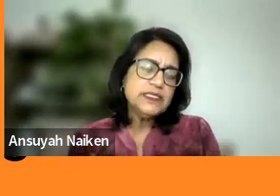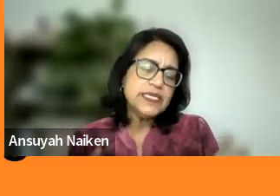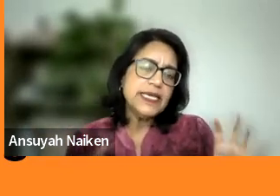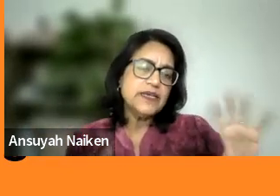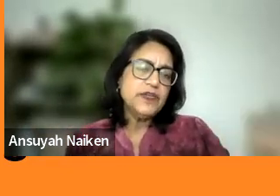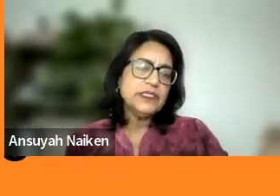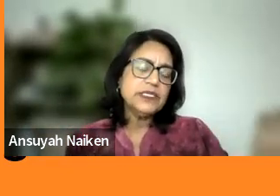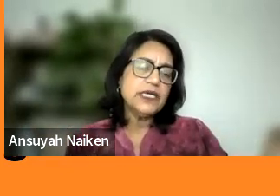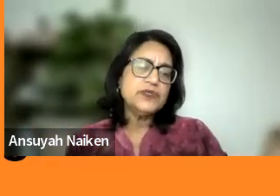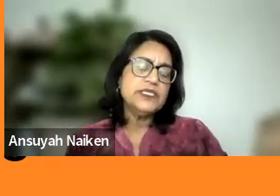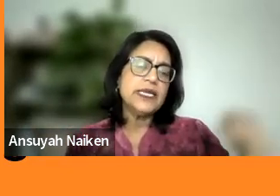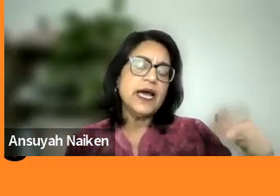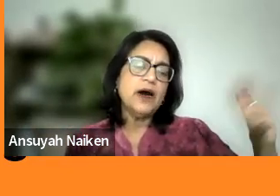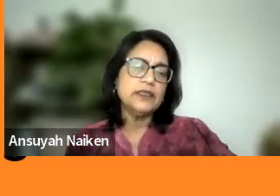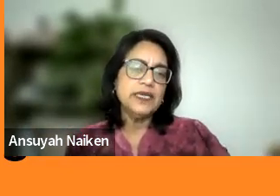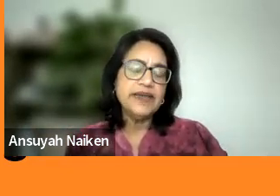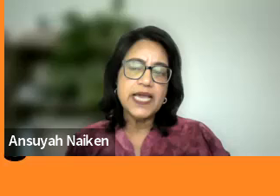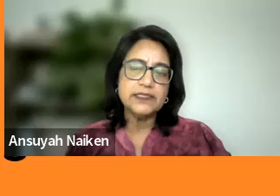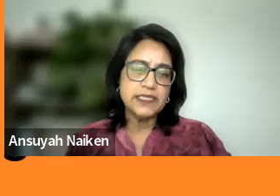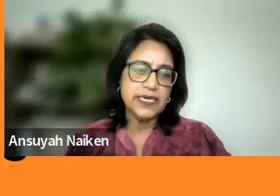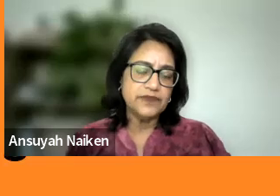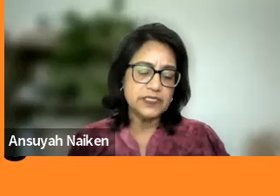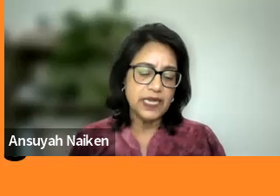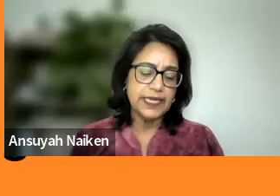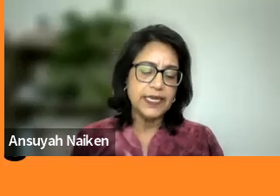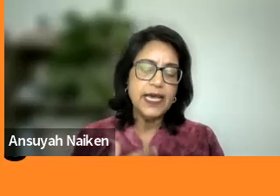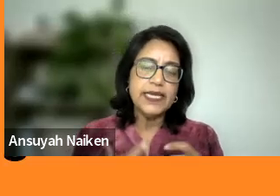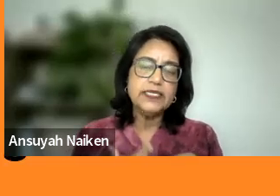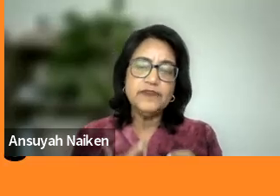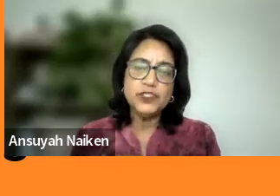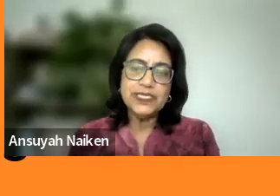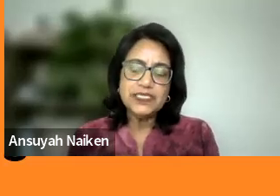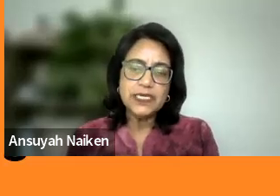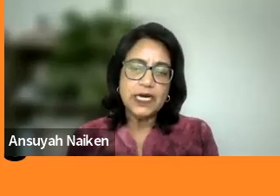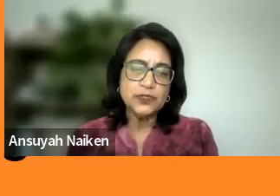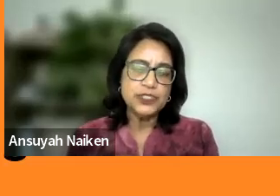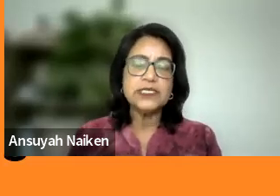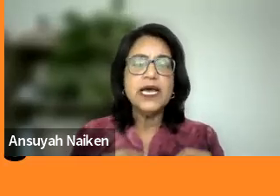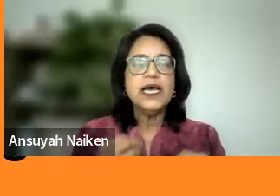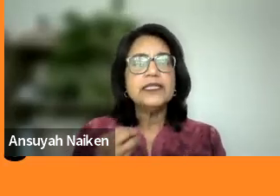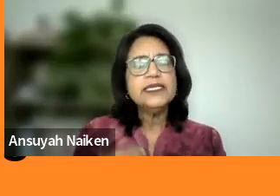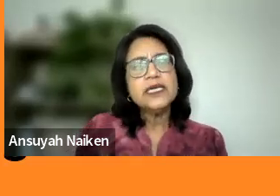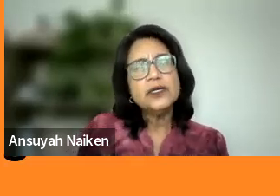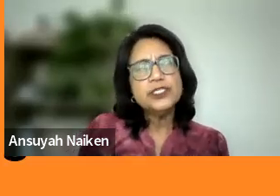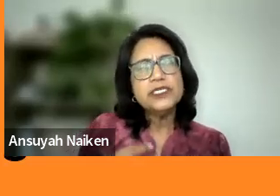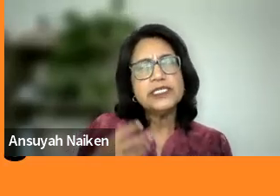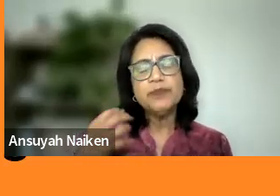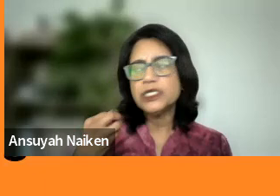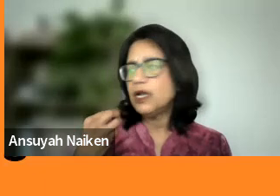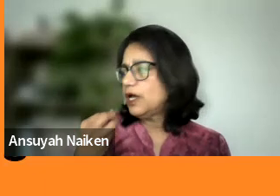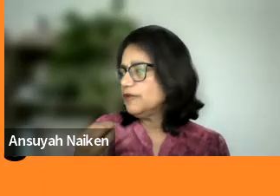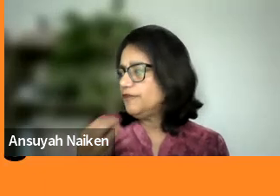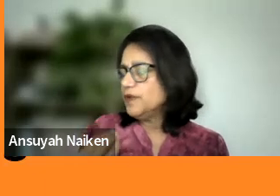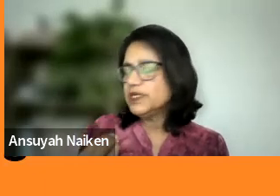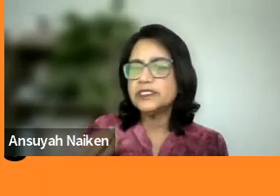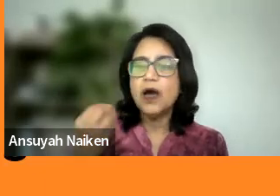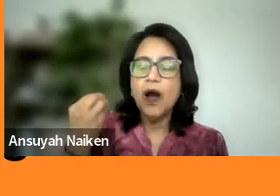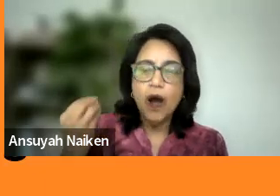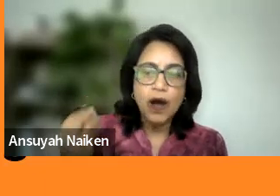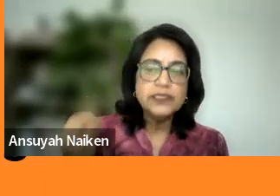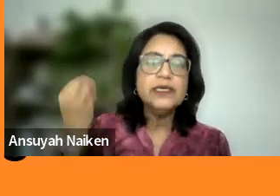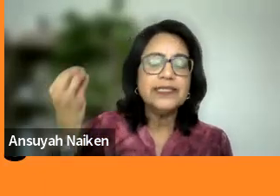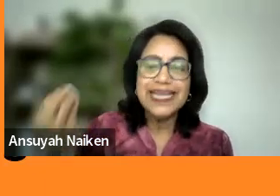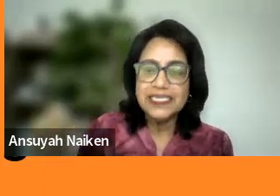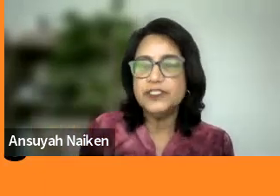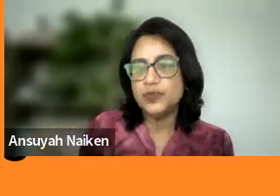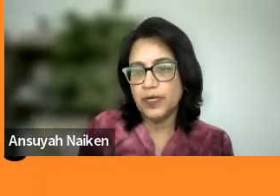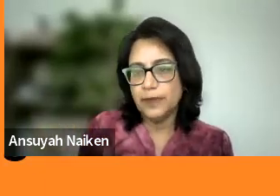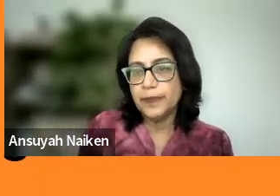On the right-hand side are the collectivist cultures.